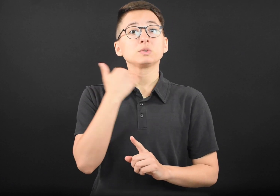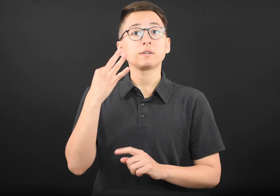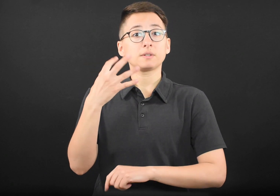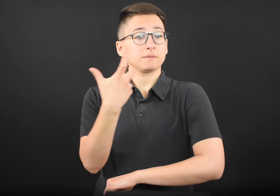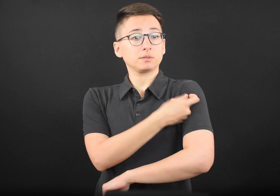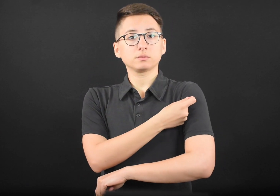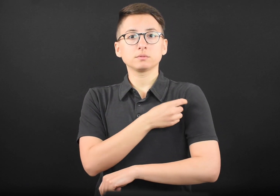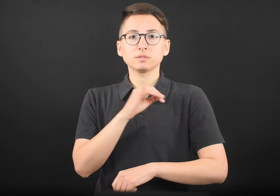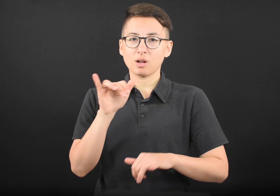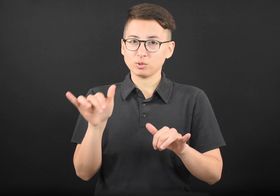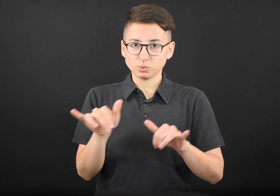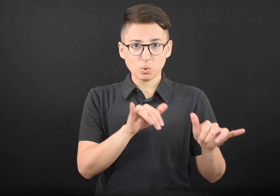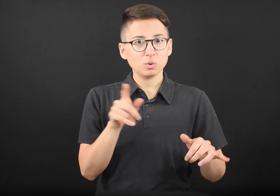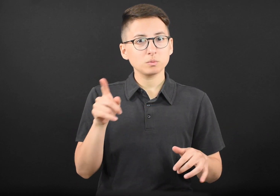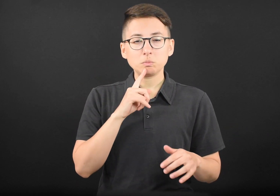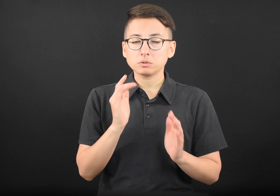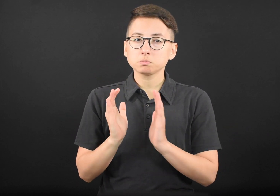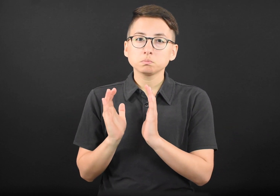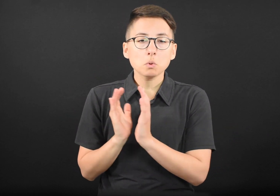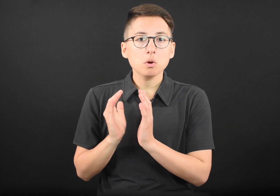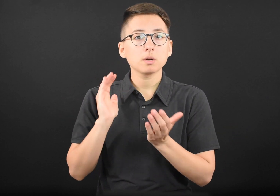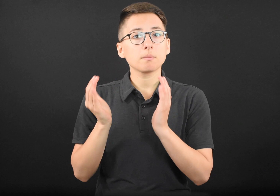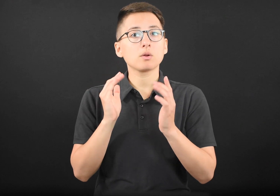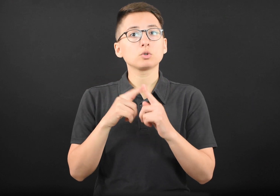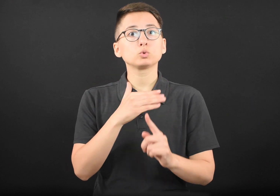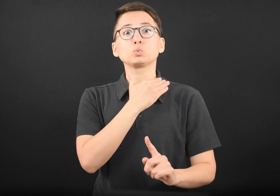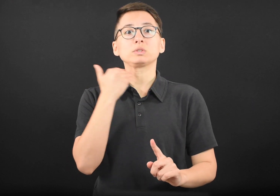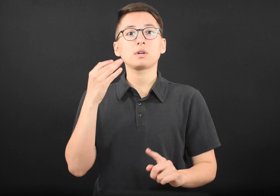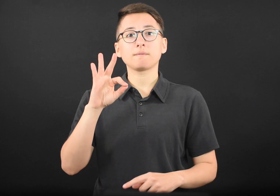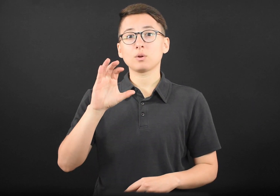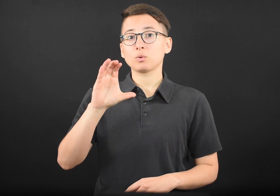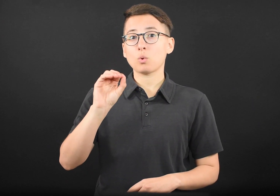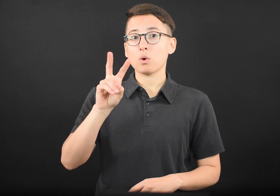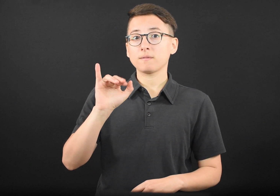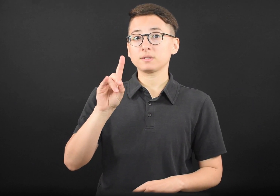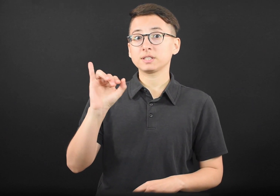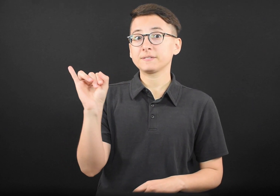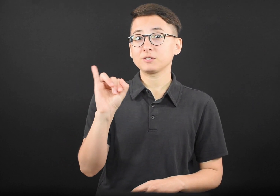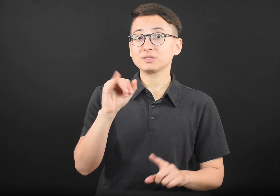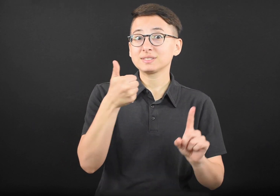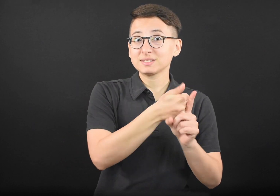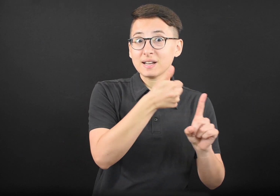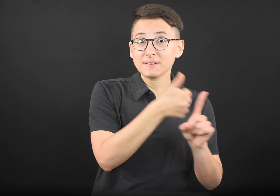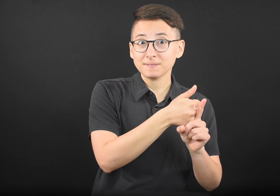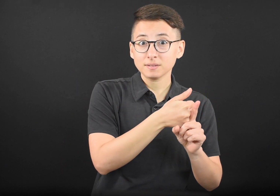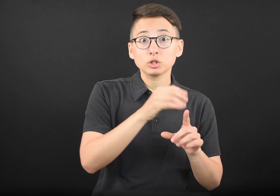The risks of vaccination are also far smaller than the risks of COVID-19 infection itself,